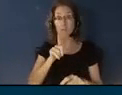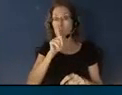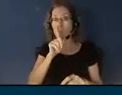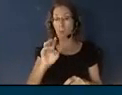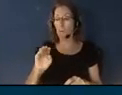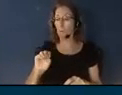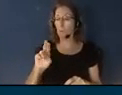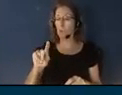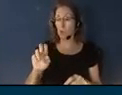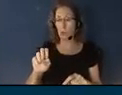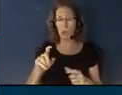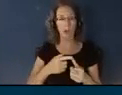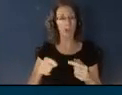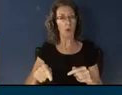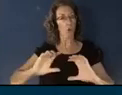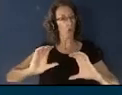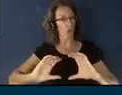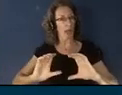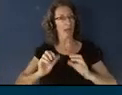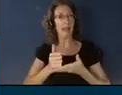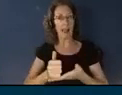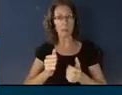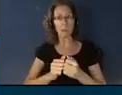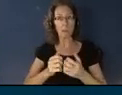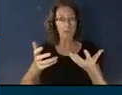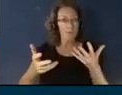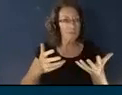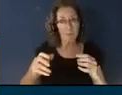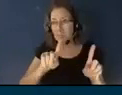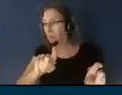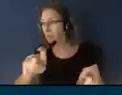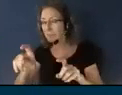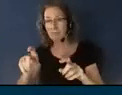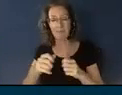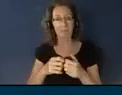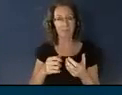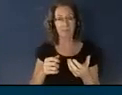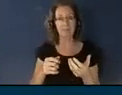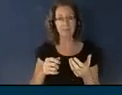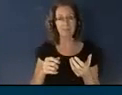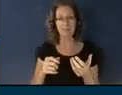chat feature in the Zoom presentation to emphasize what if they can hear